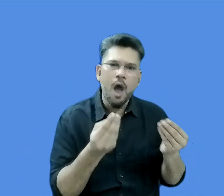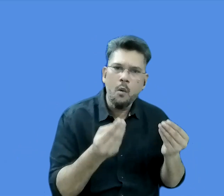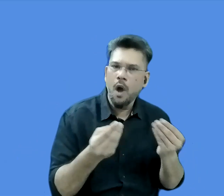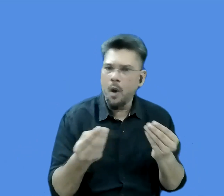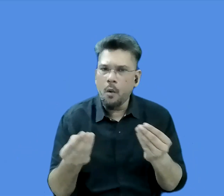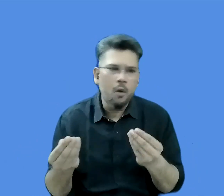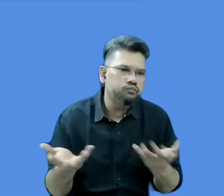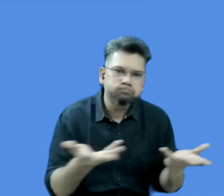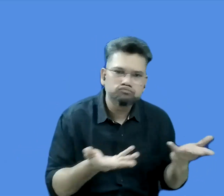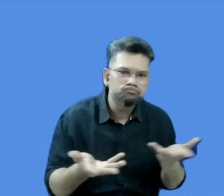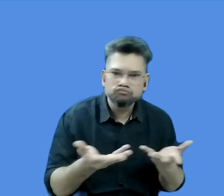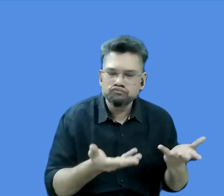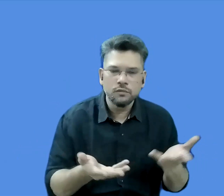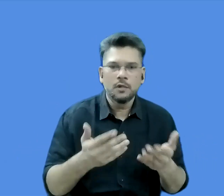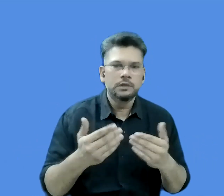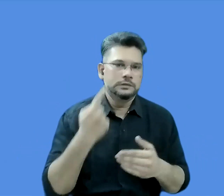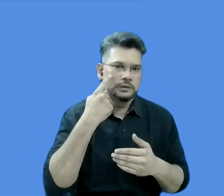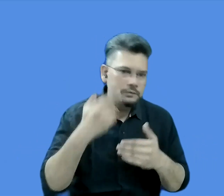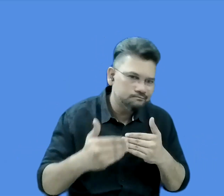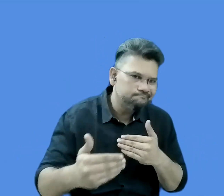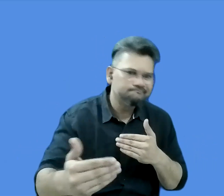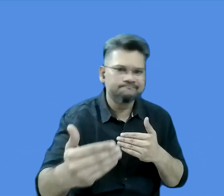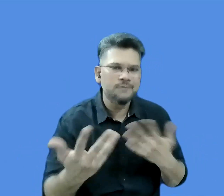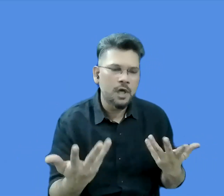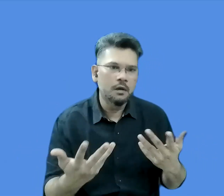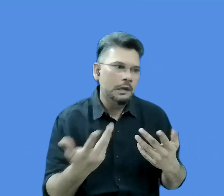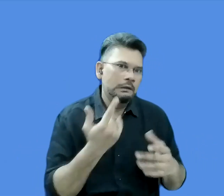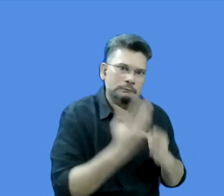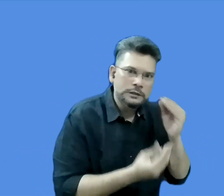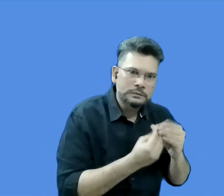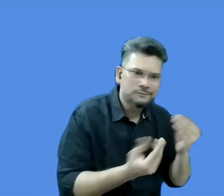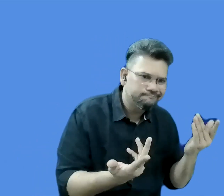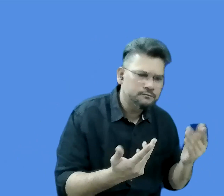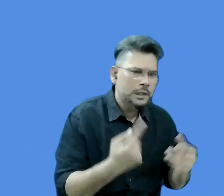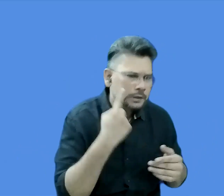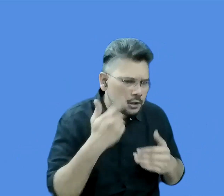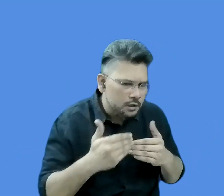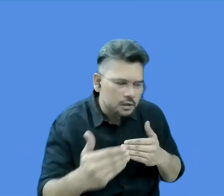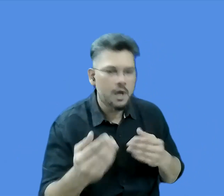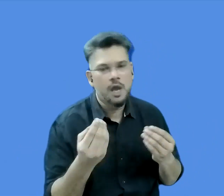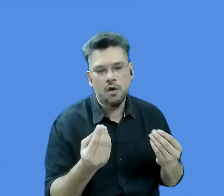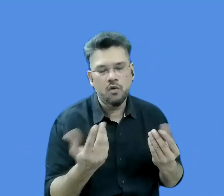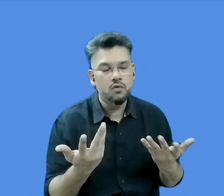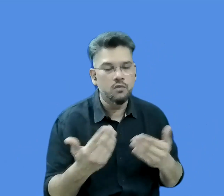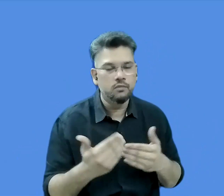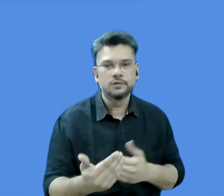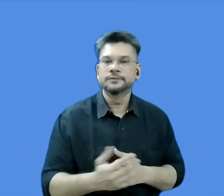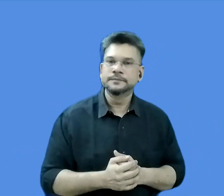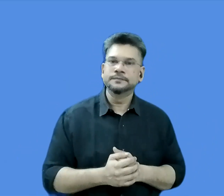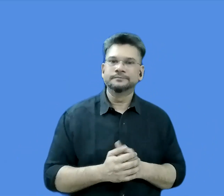s in UNICEF in the field and to get more feedback , also how they're actually being implemented and